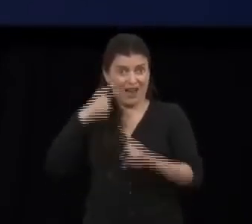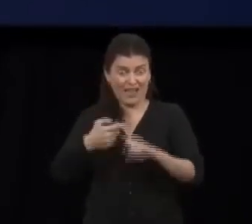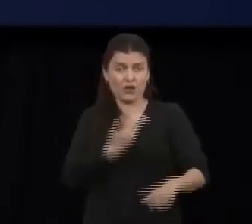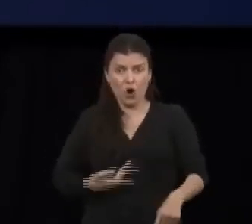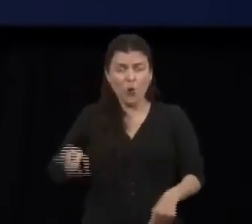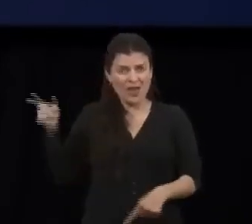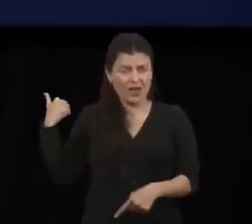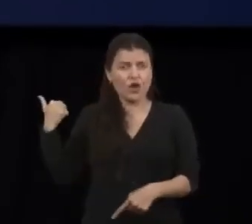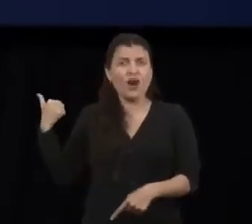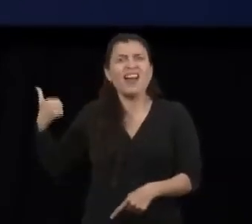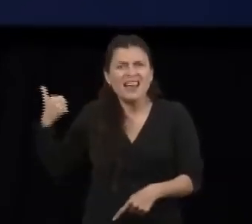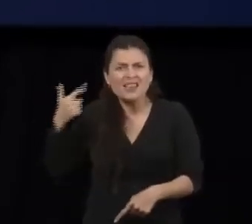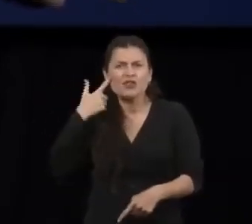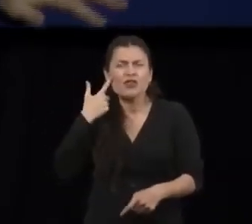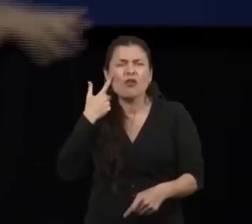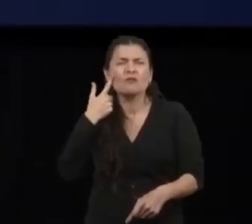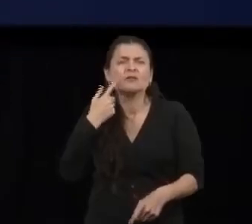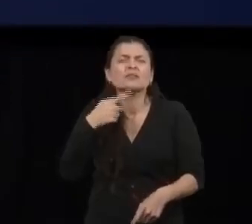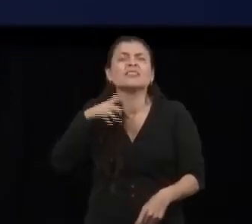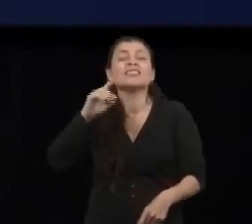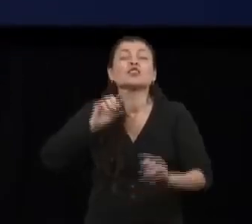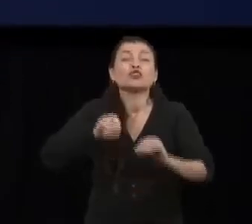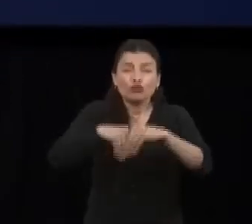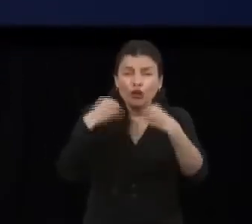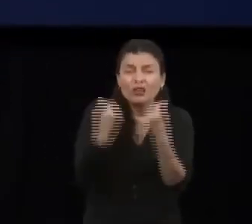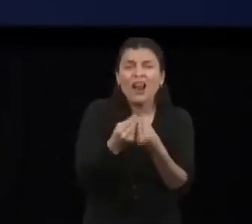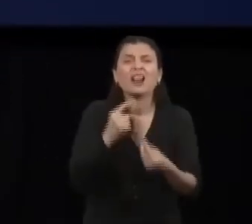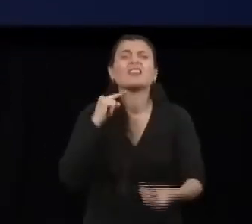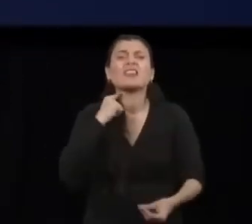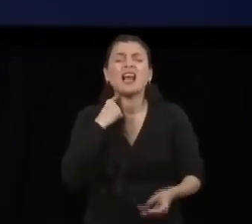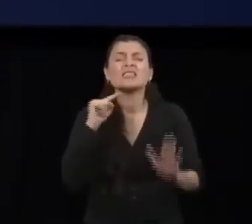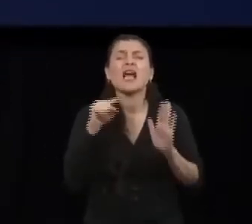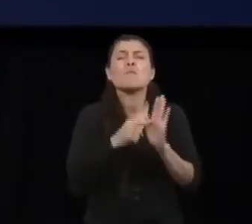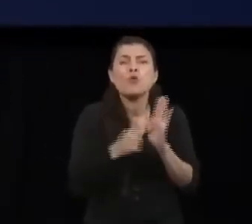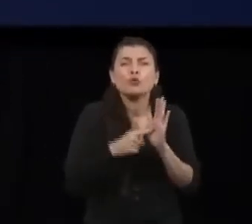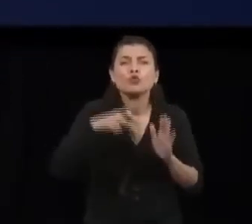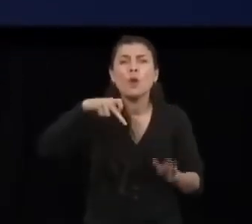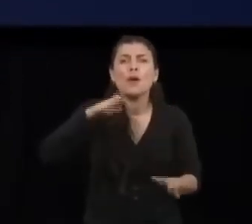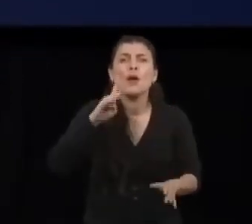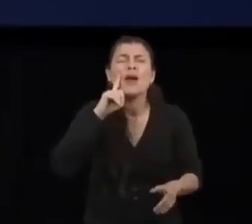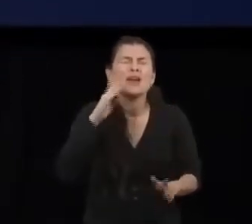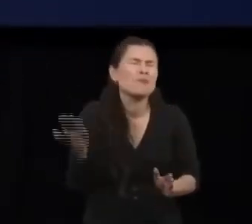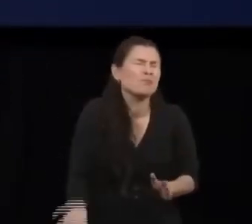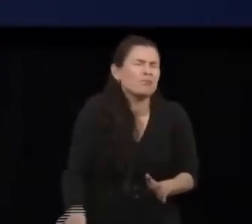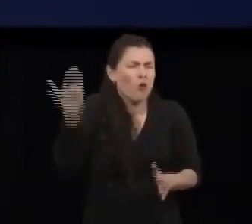issued 13 points of the PBI. And in that context